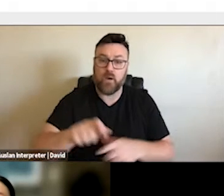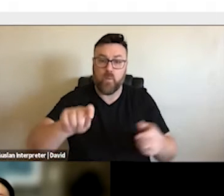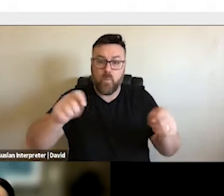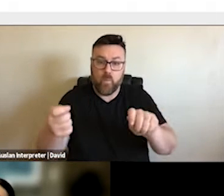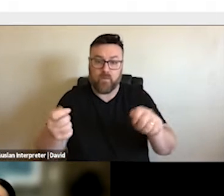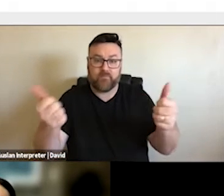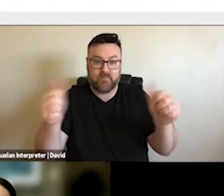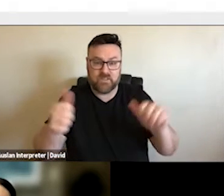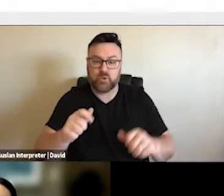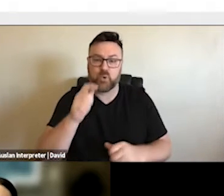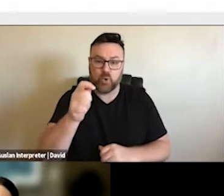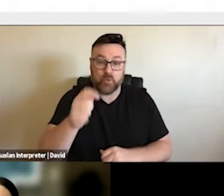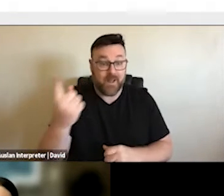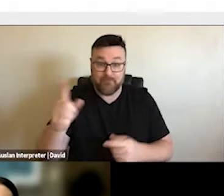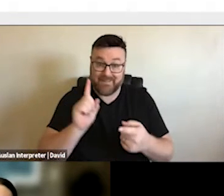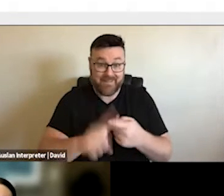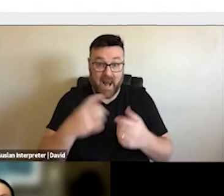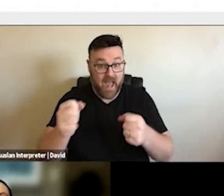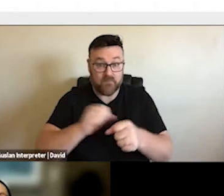it's still a pandemic out there, unfortunately.